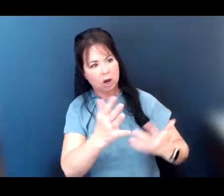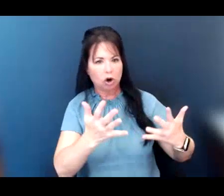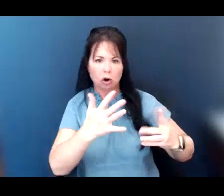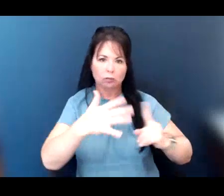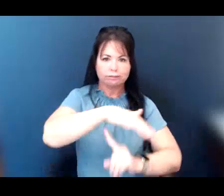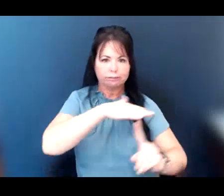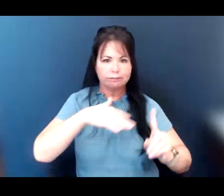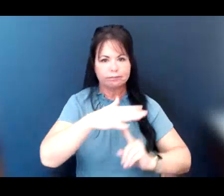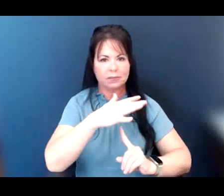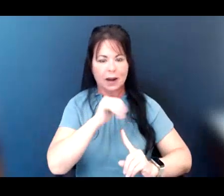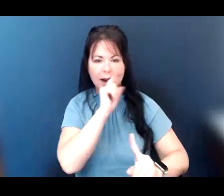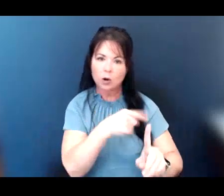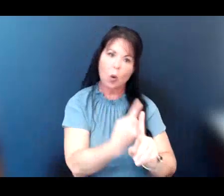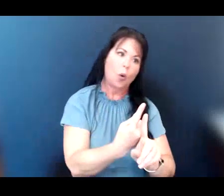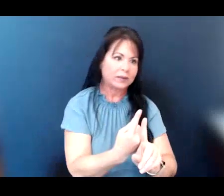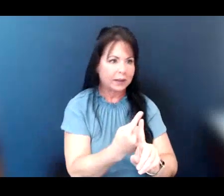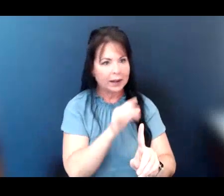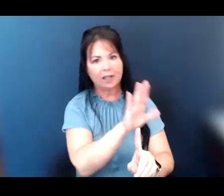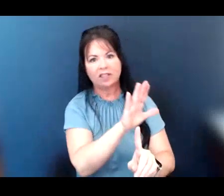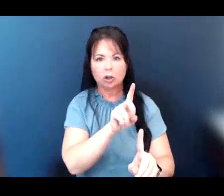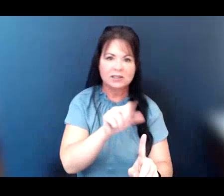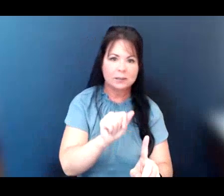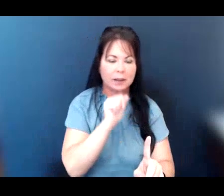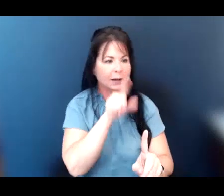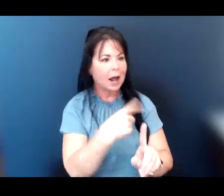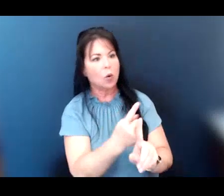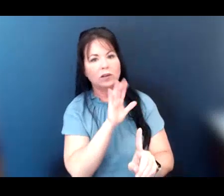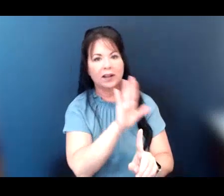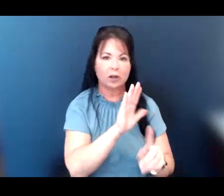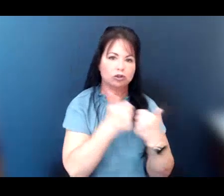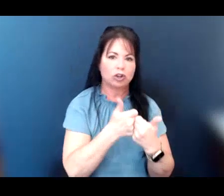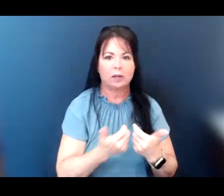that particular challenge or disability that they might have. The other thing to remember is that if you